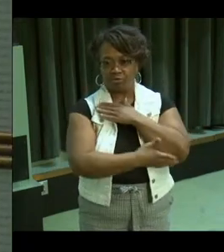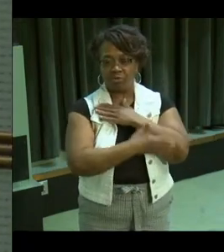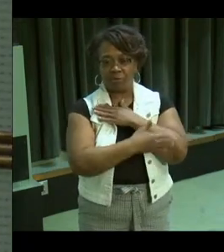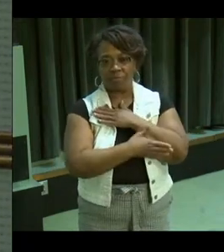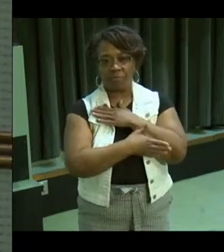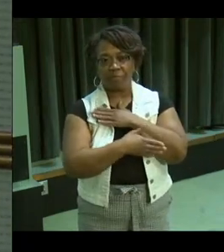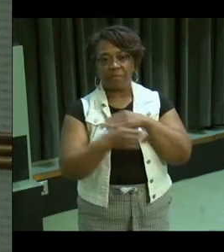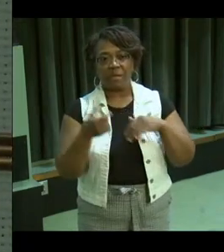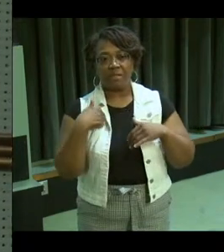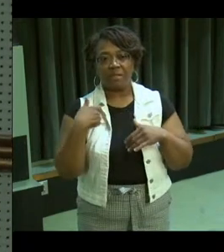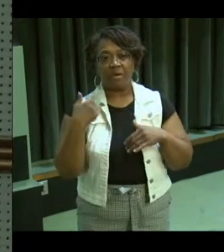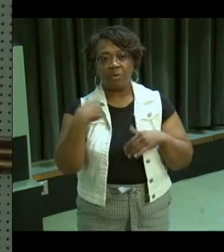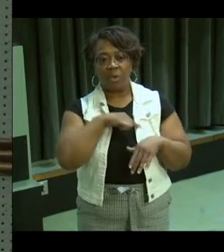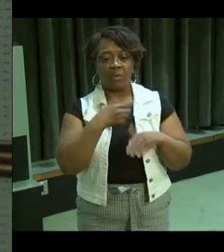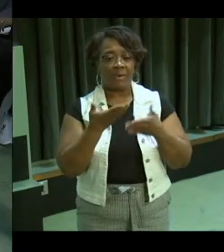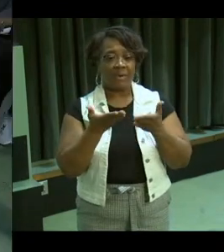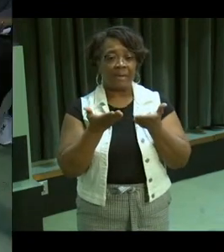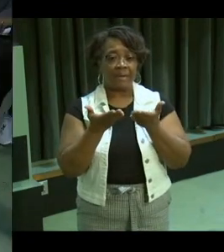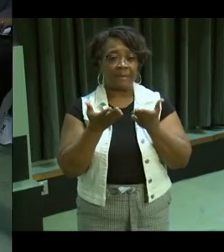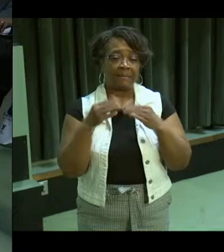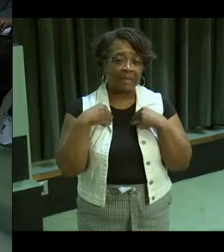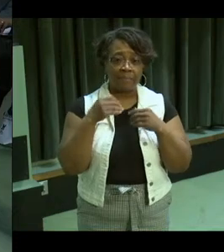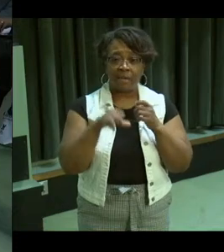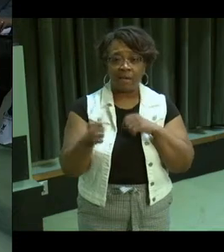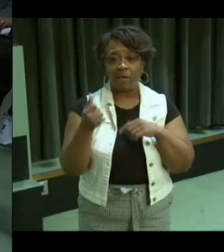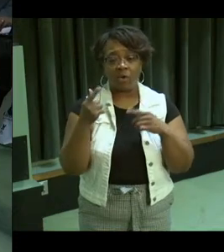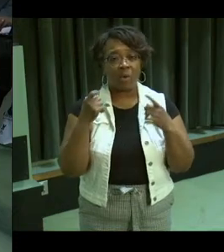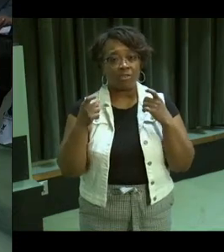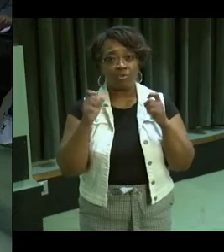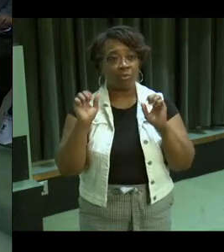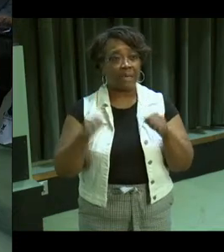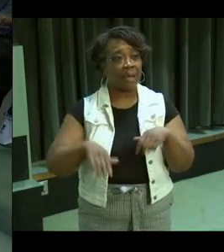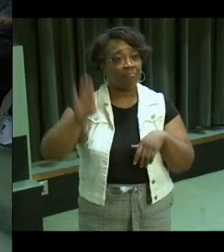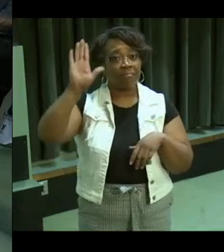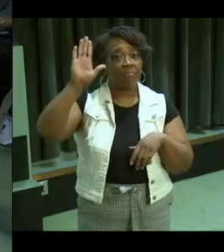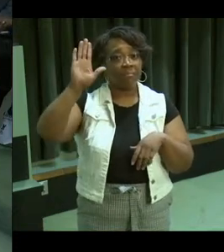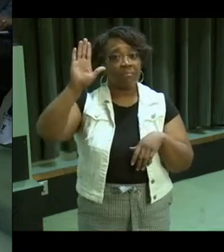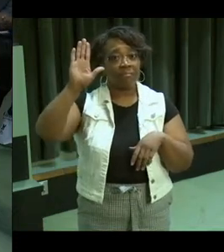around with floor and we'll